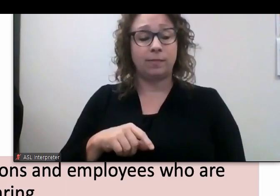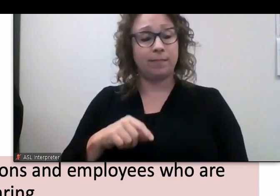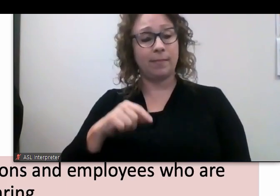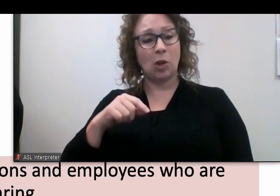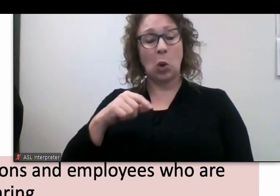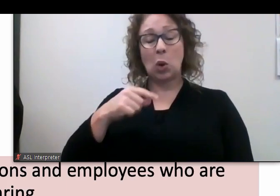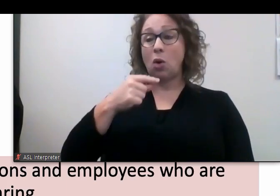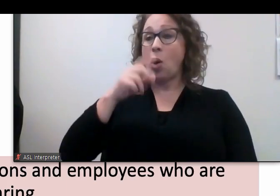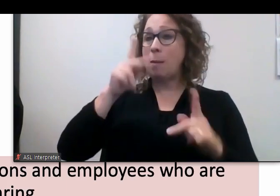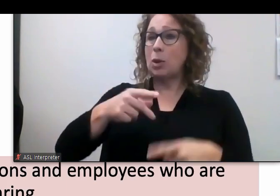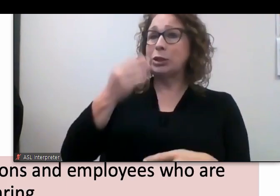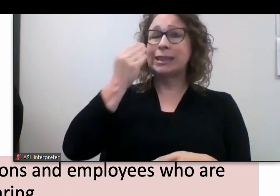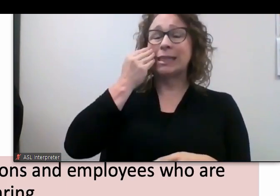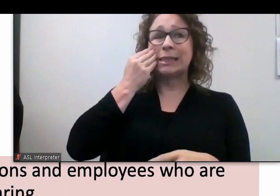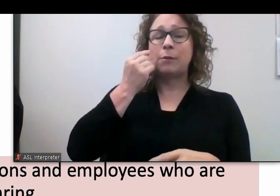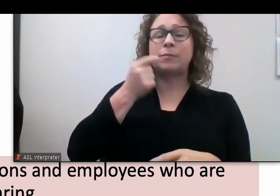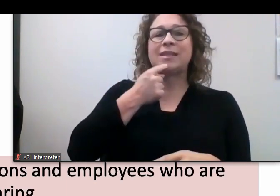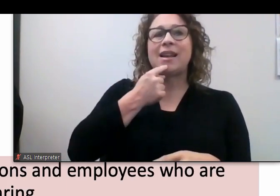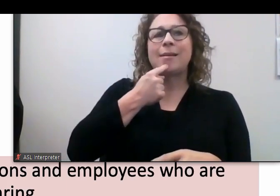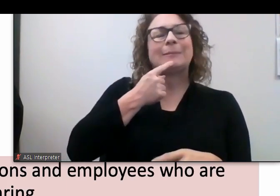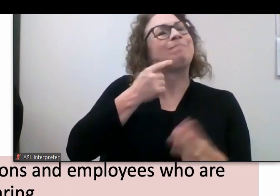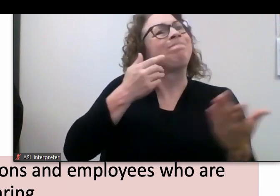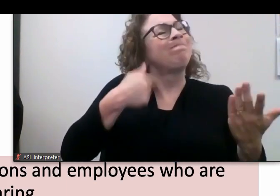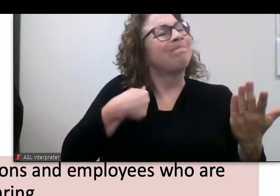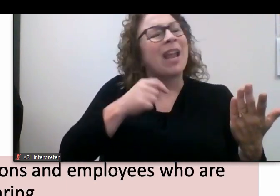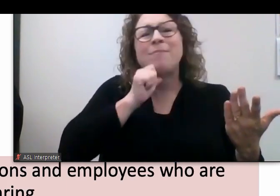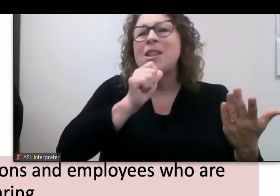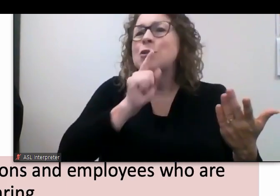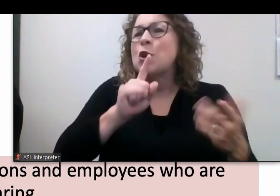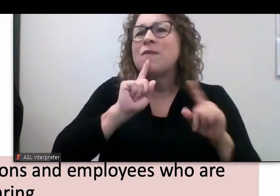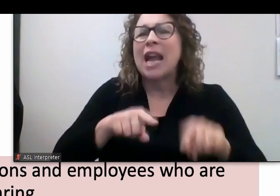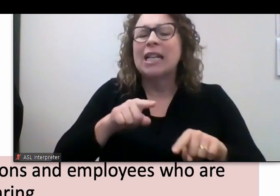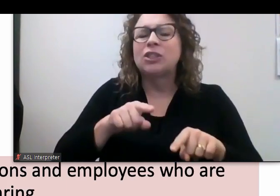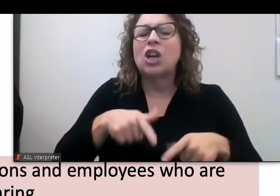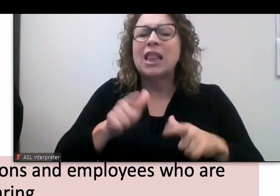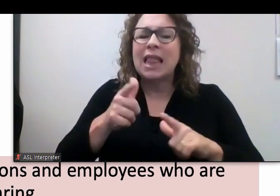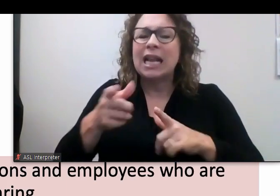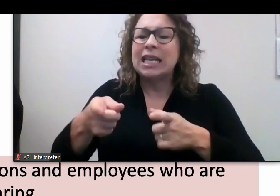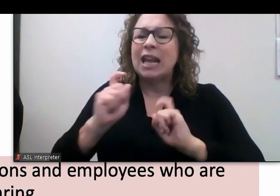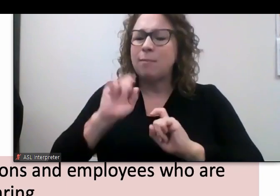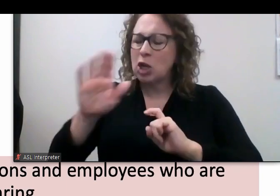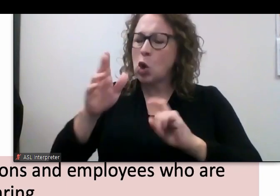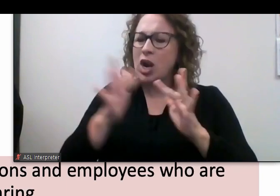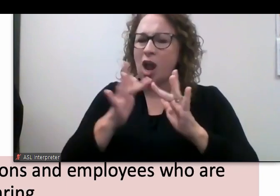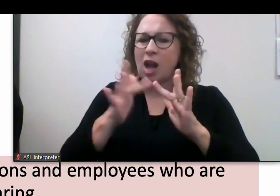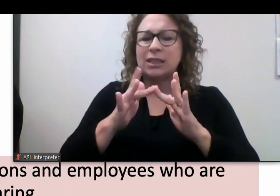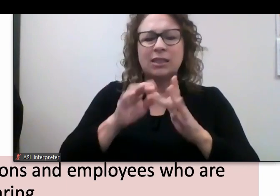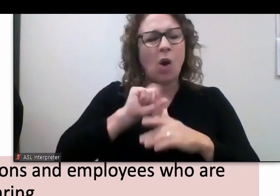let me get your contact and I will get back with you." That's all about the welcoming,